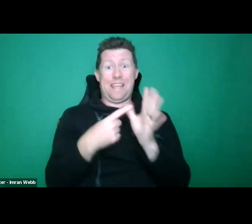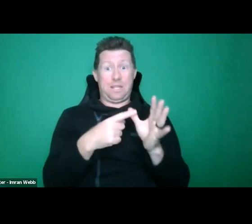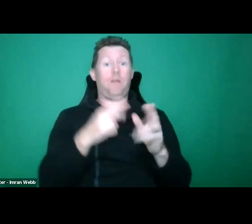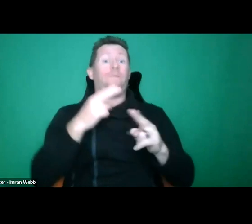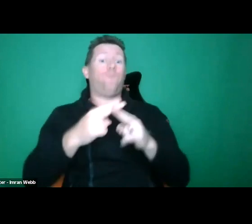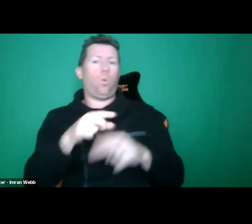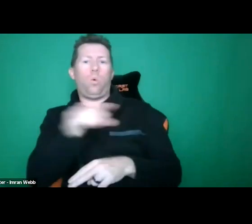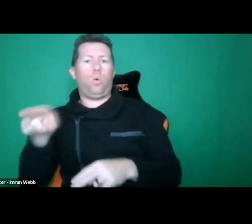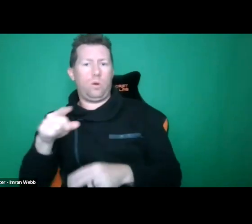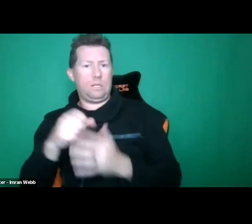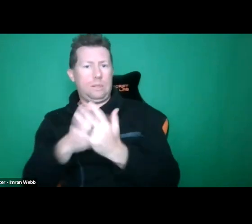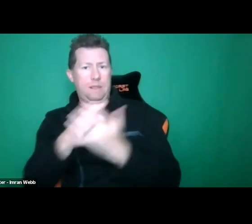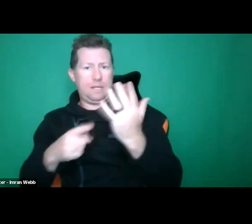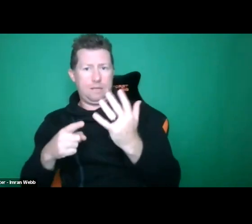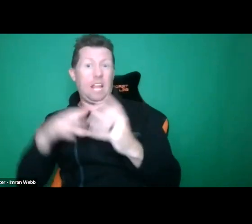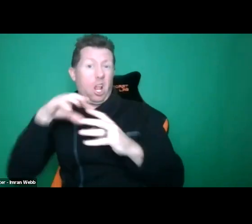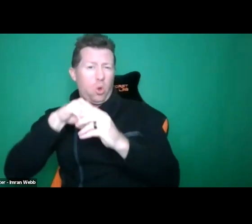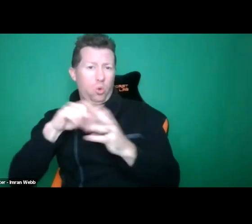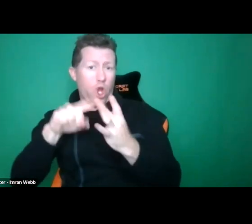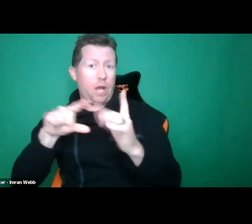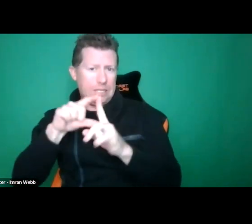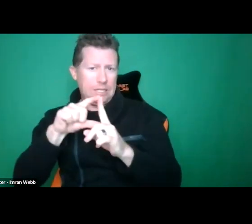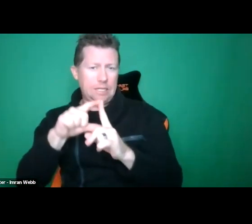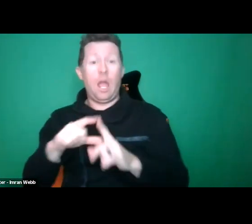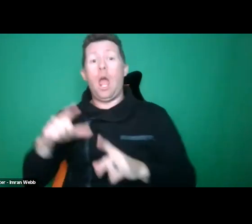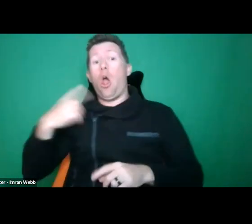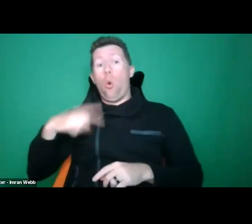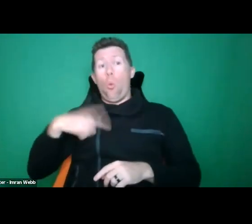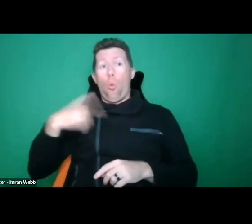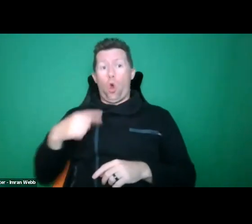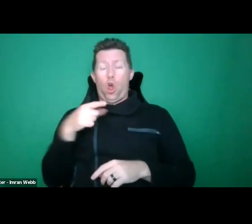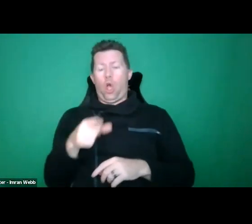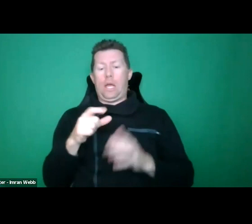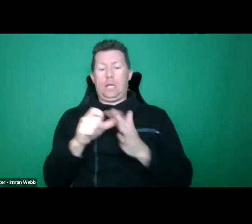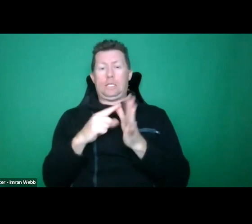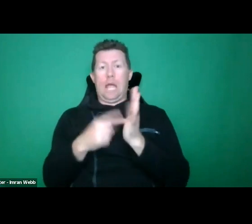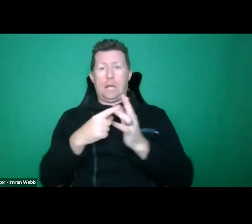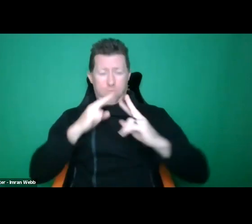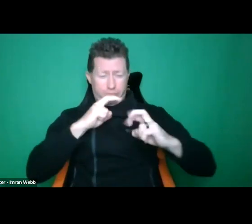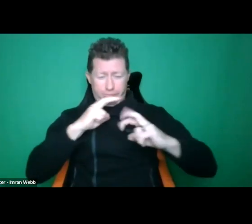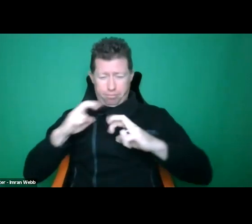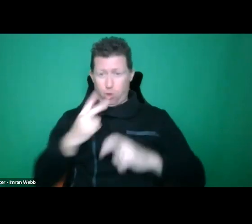including intellectual disability, which is why the Data Asset Project went through the two years of development and testing.